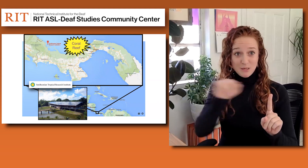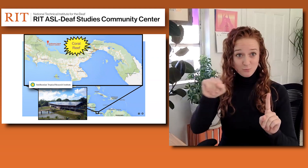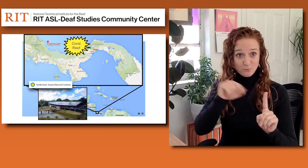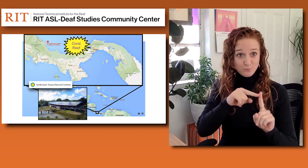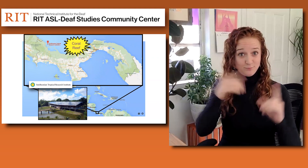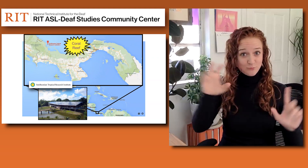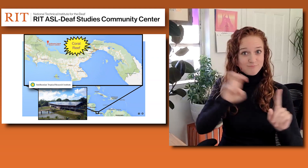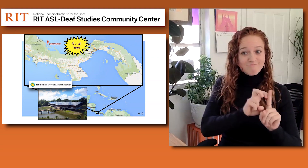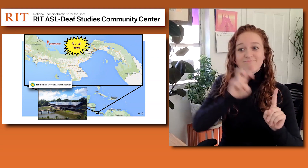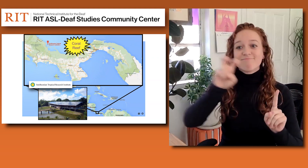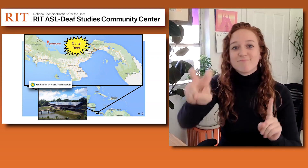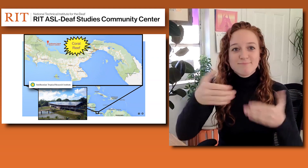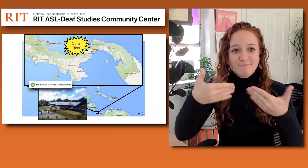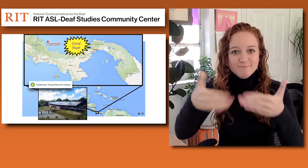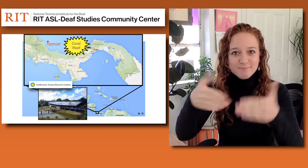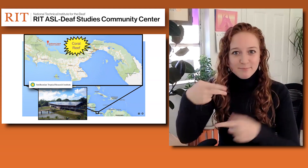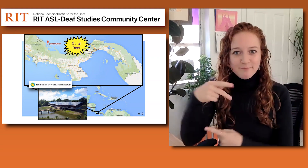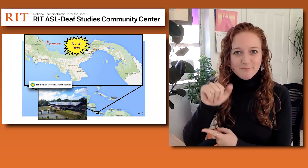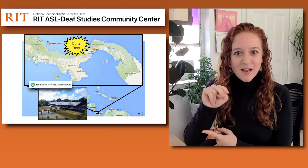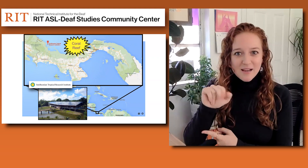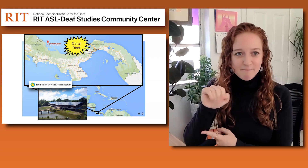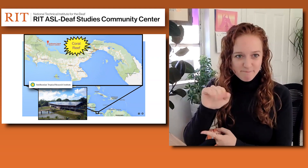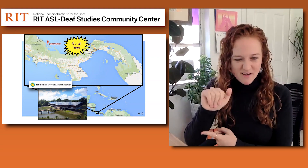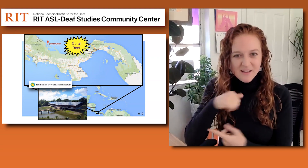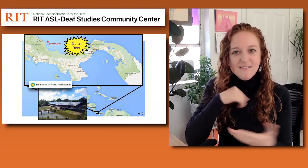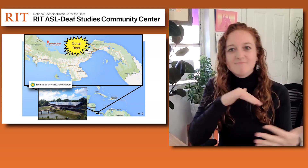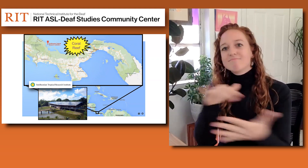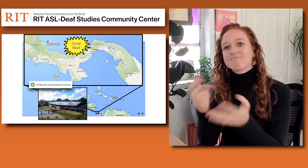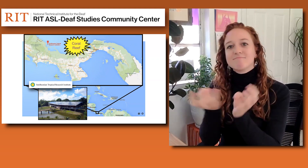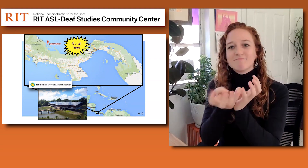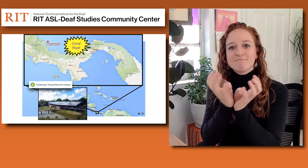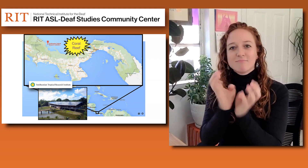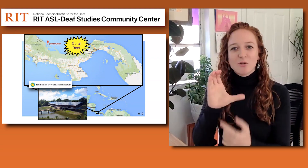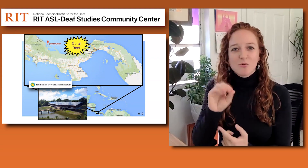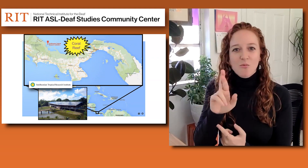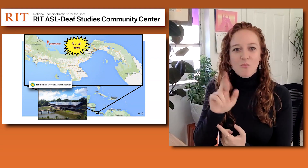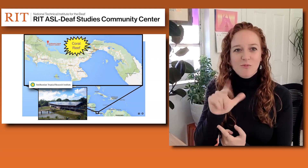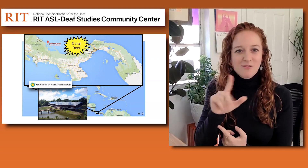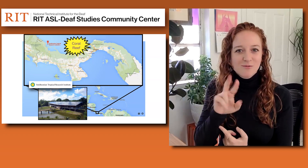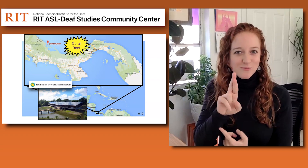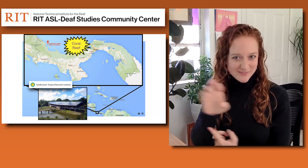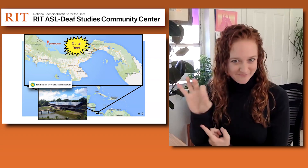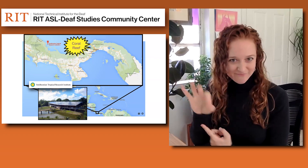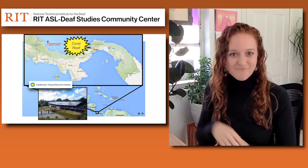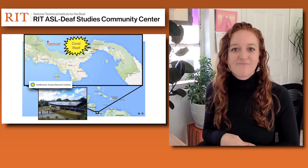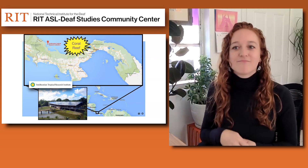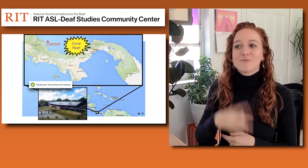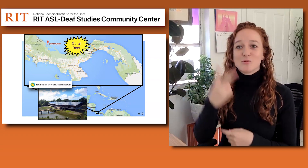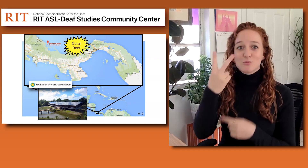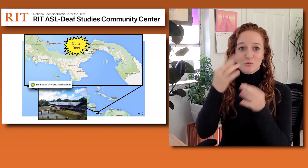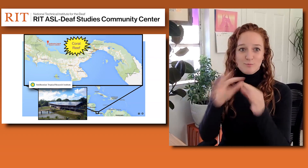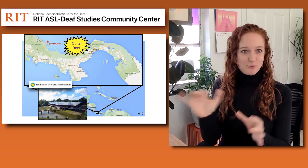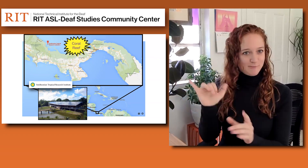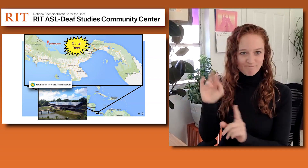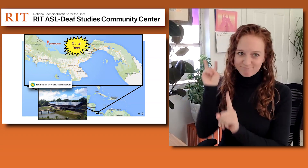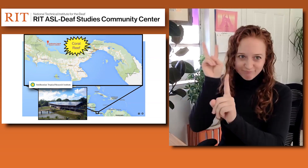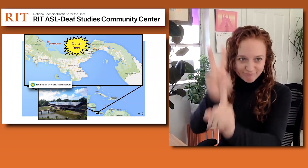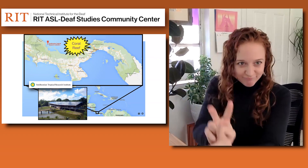The next semester, I was done in Massachusetts, and then I went to Panama, and we were studying coral reefs there.